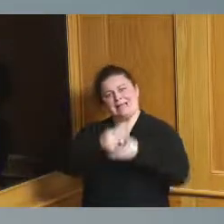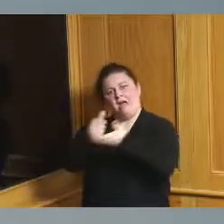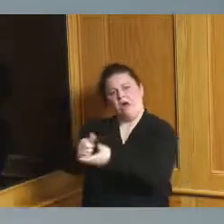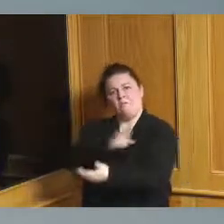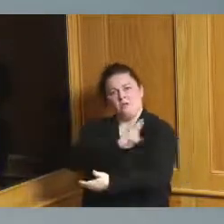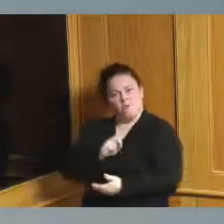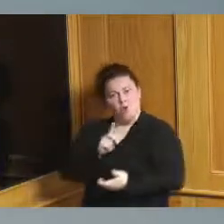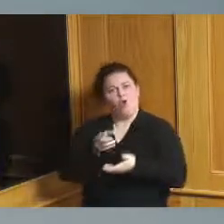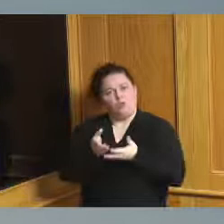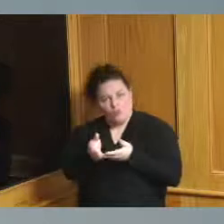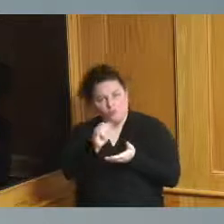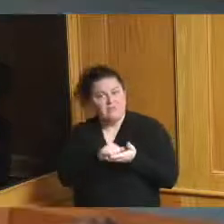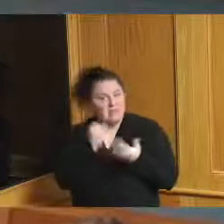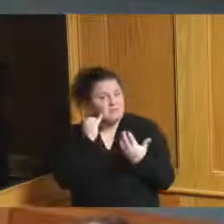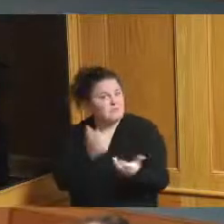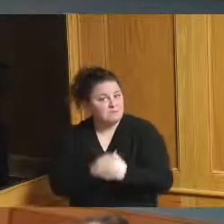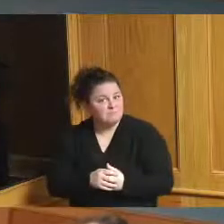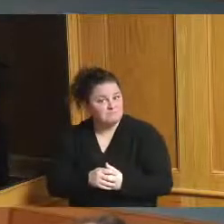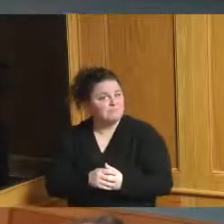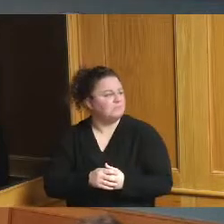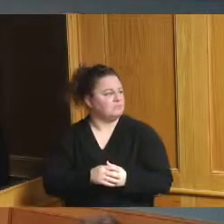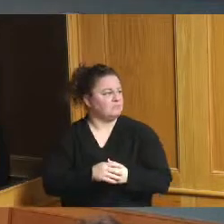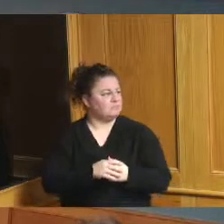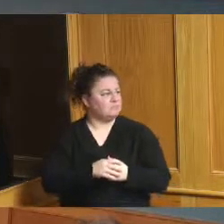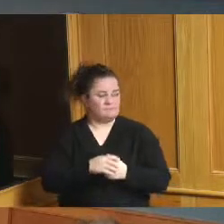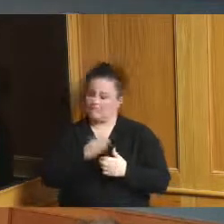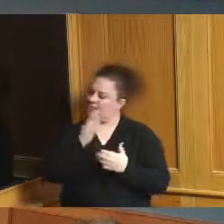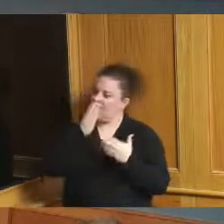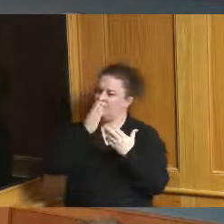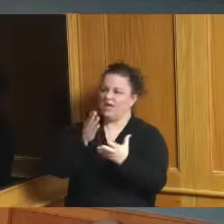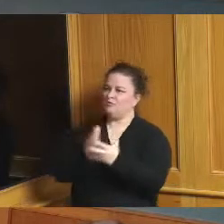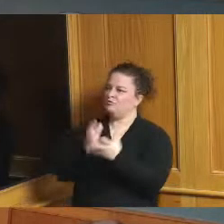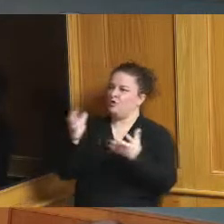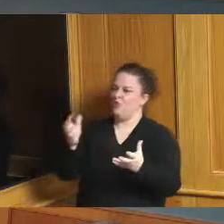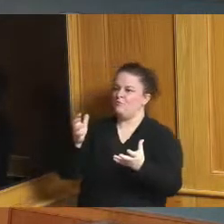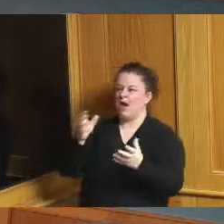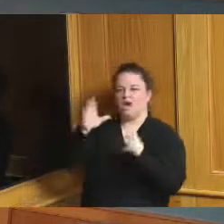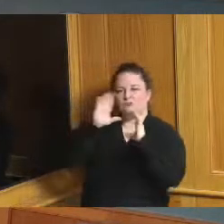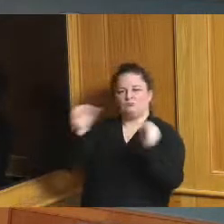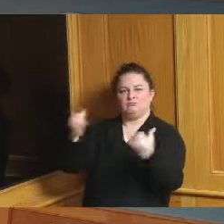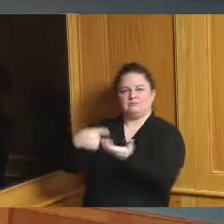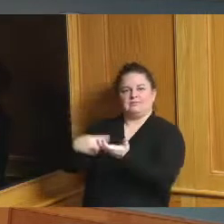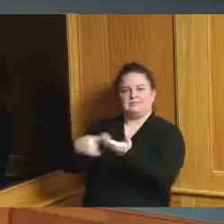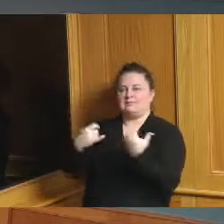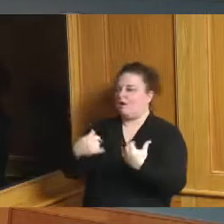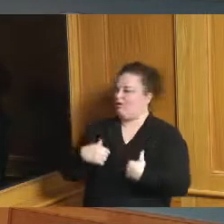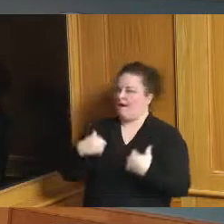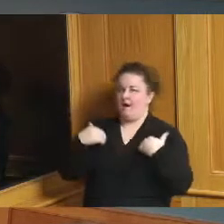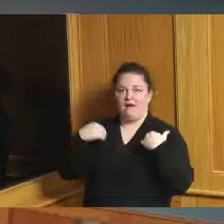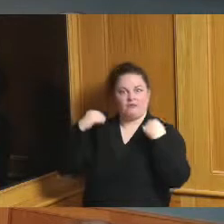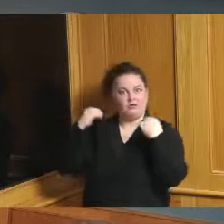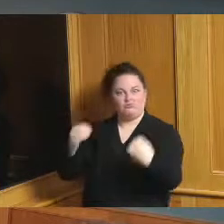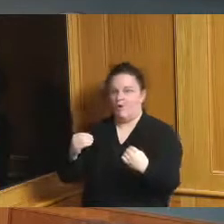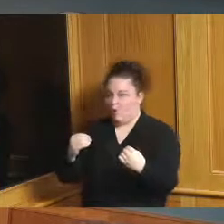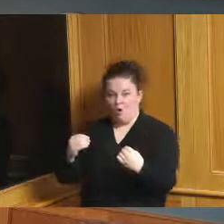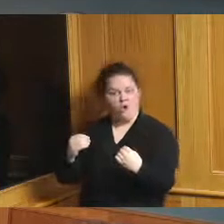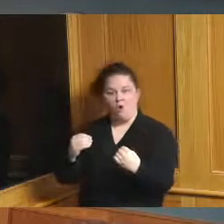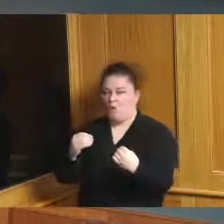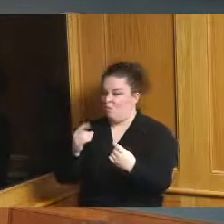thank you i have no problem with 513 relief workers at all i mean that makes sense i think and